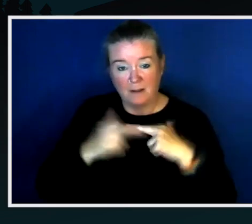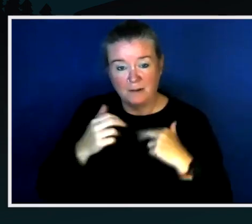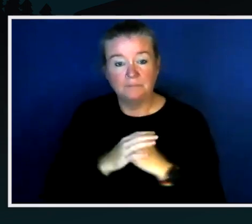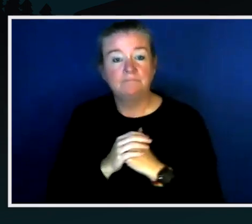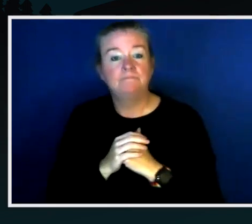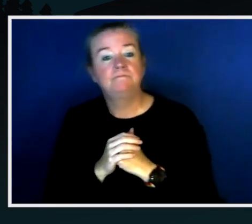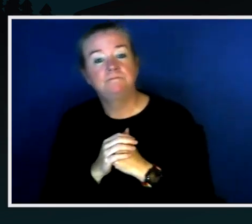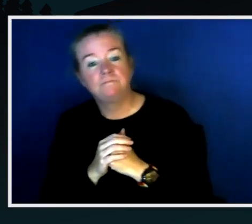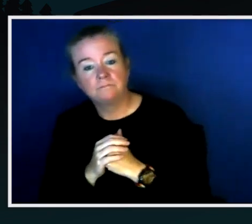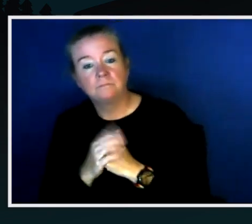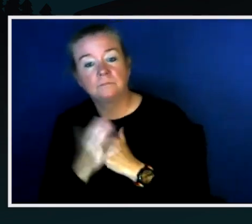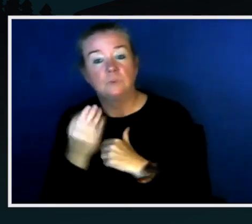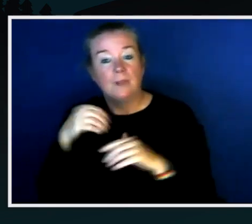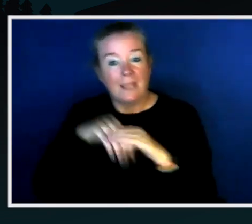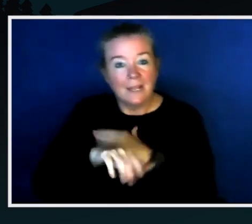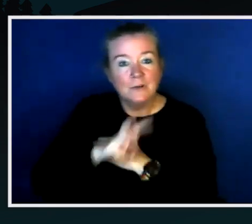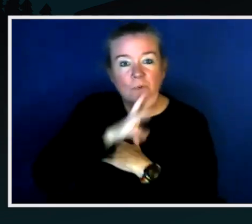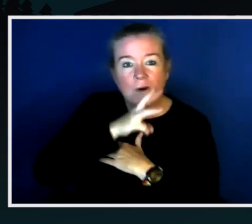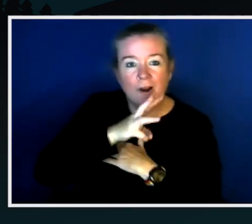CAMPER >> Going in the water, going in the boats,